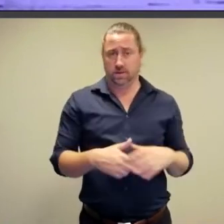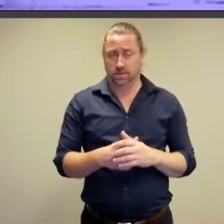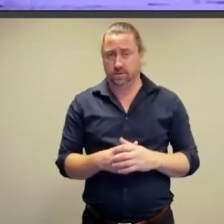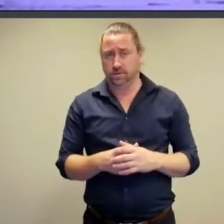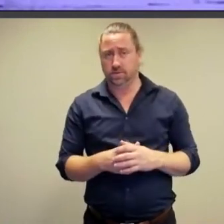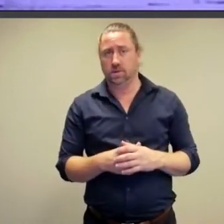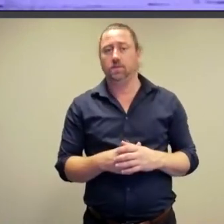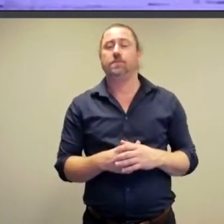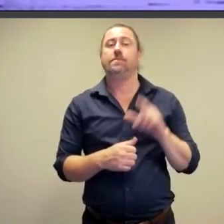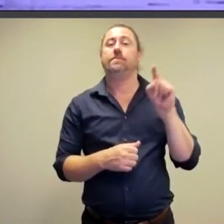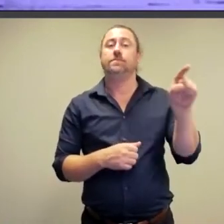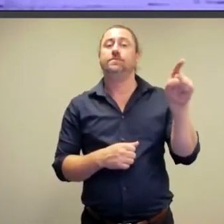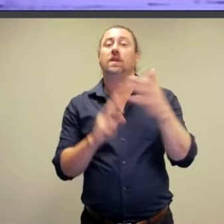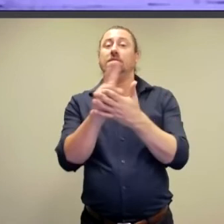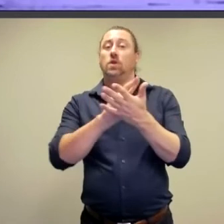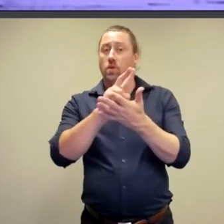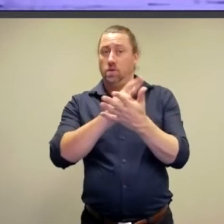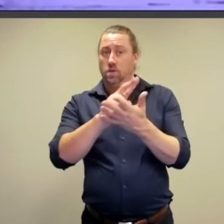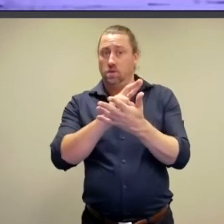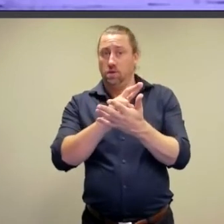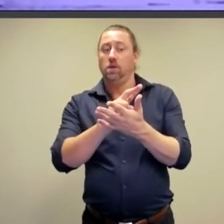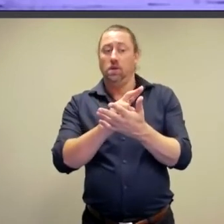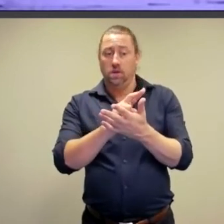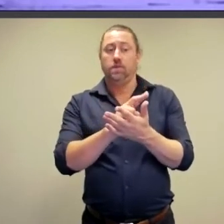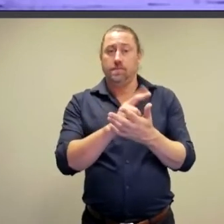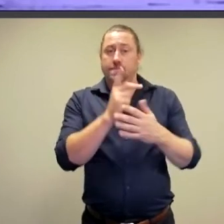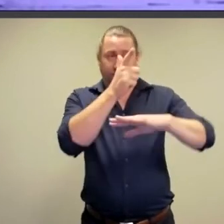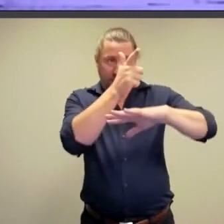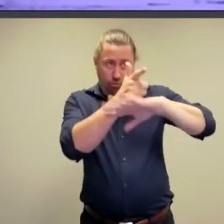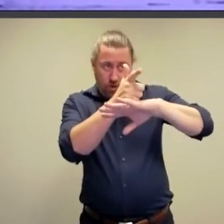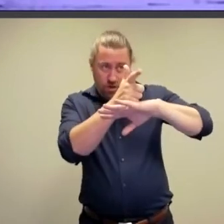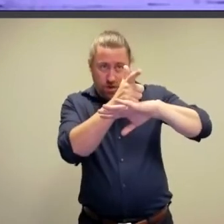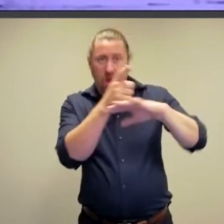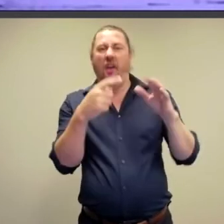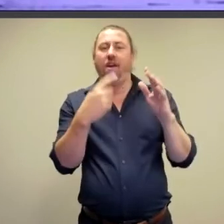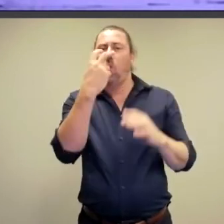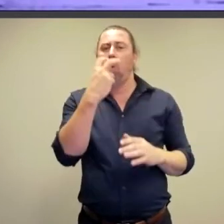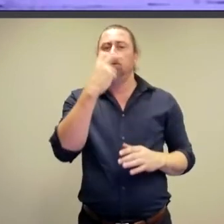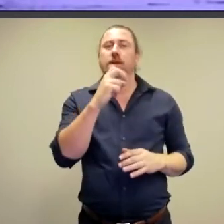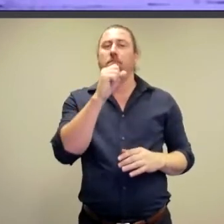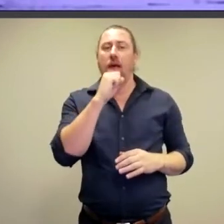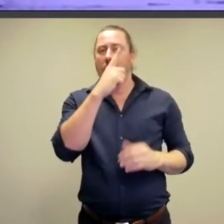In this video, he has trained his camera